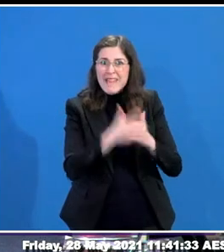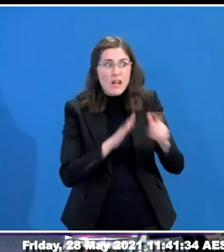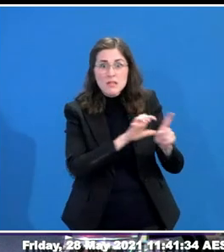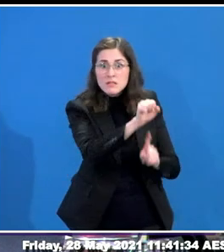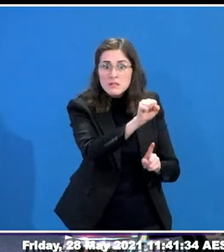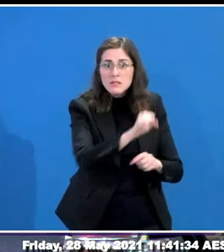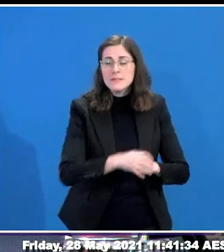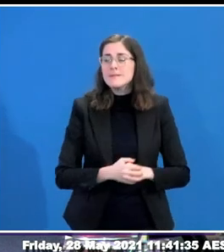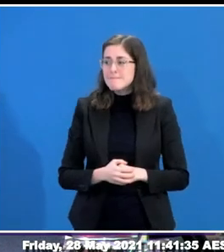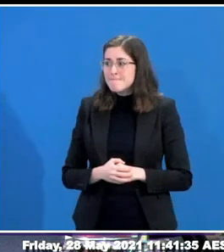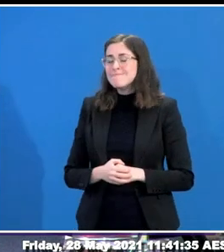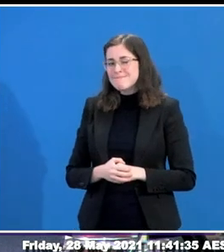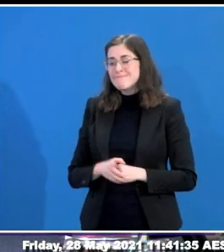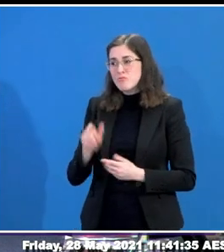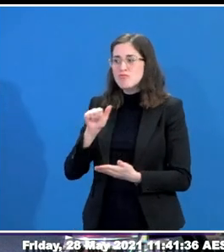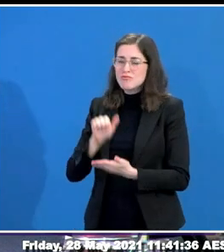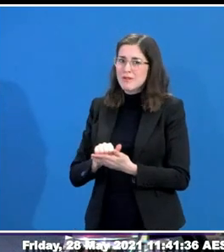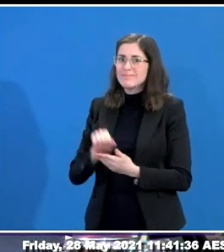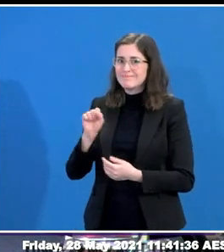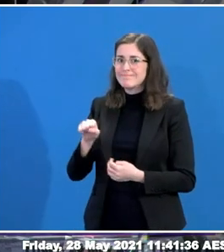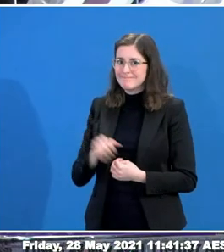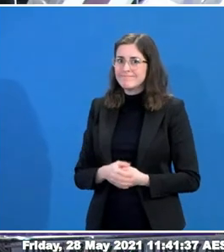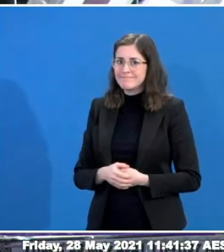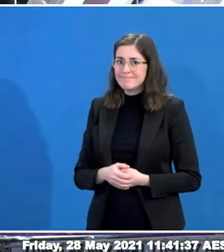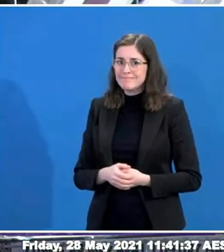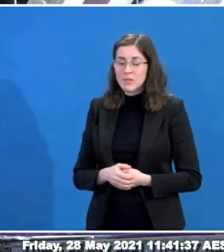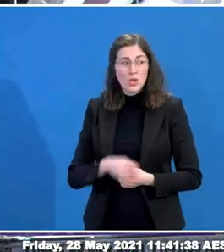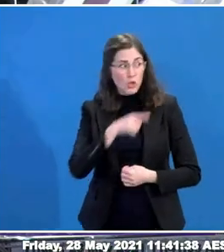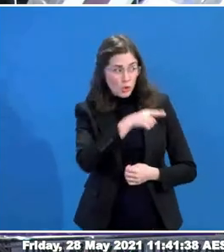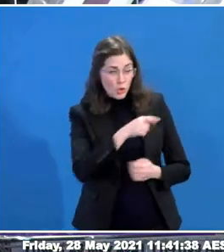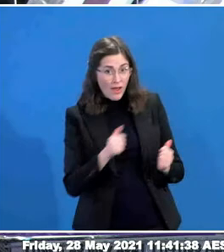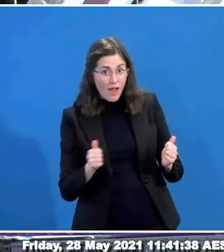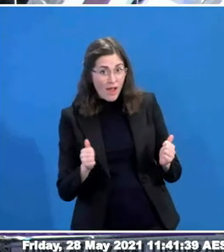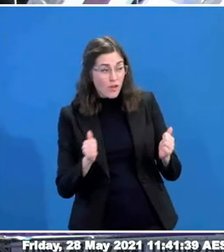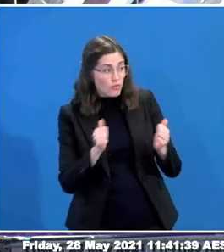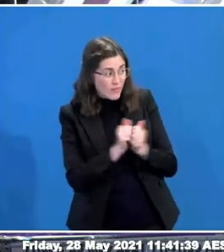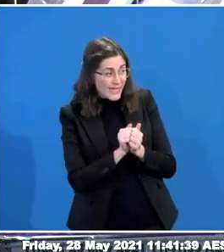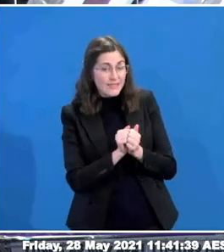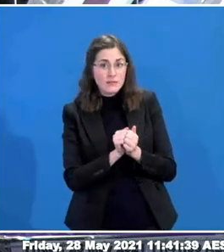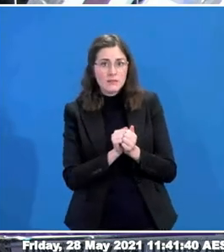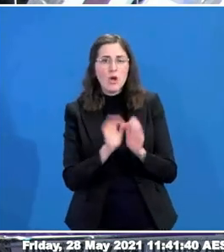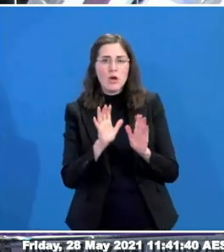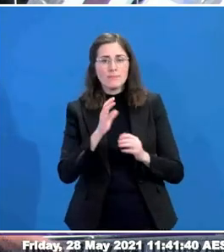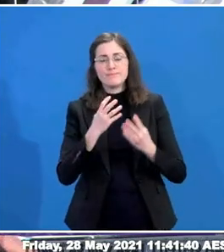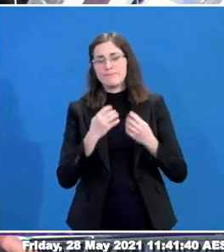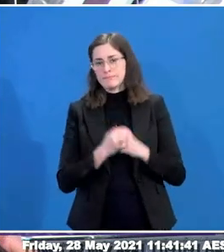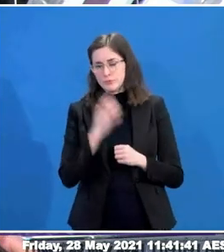I think there were warning signs. Do you accept that Sunnyfield --- sorry, let me put it this way.